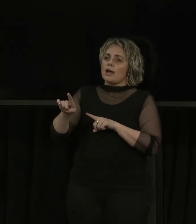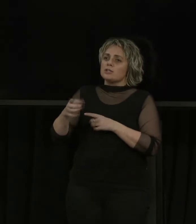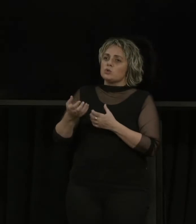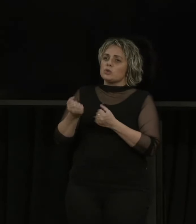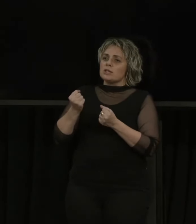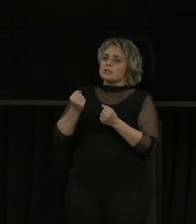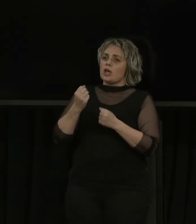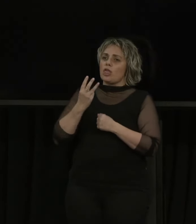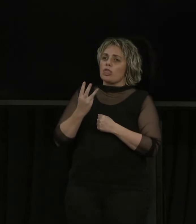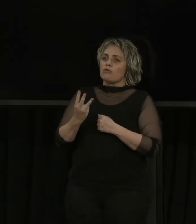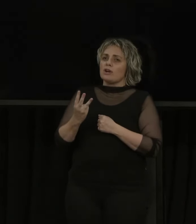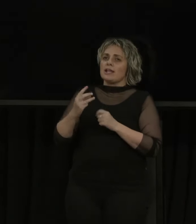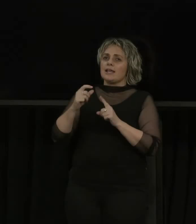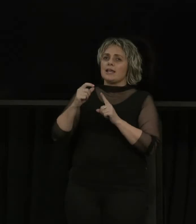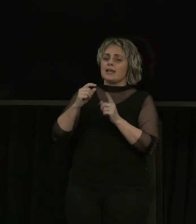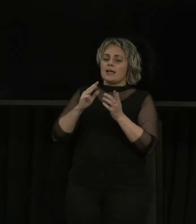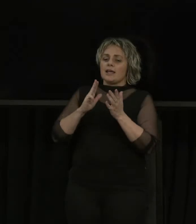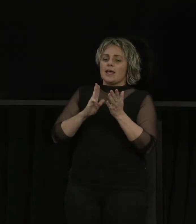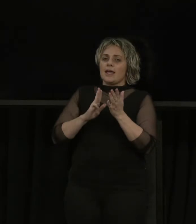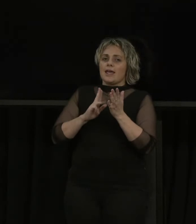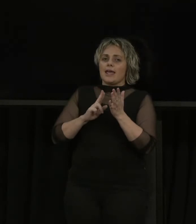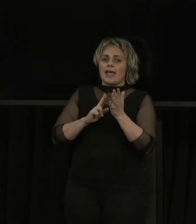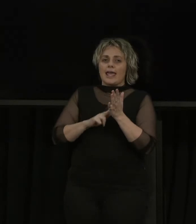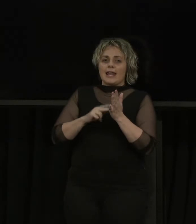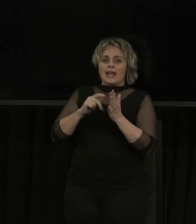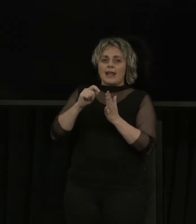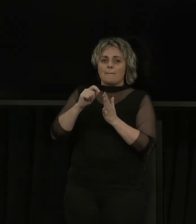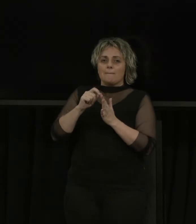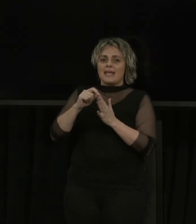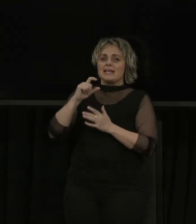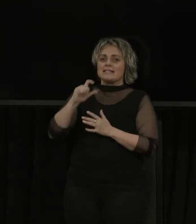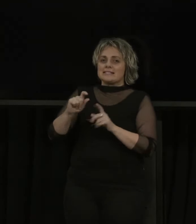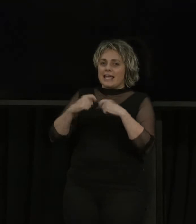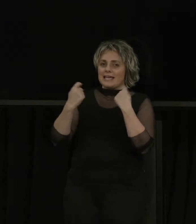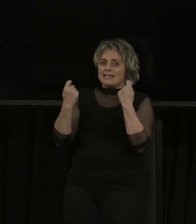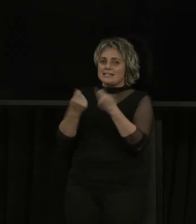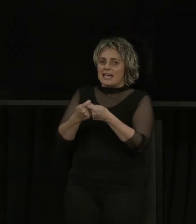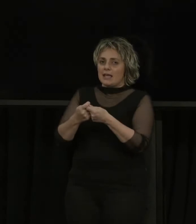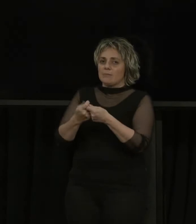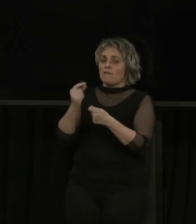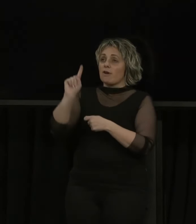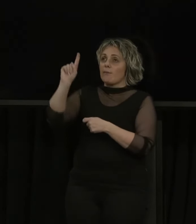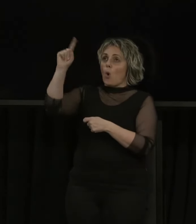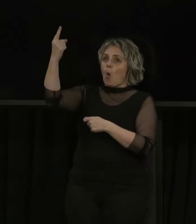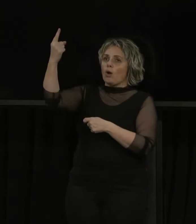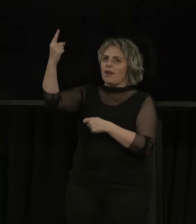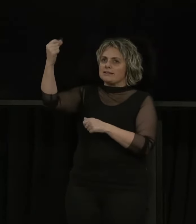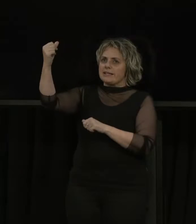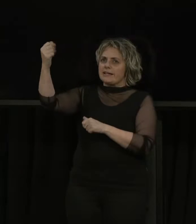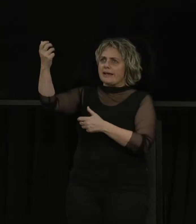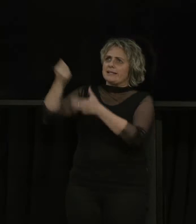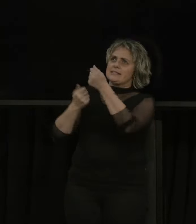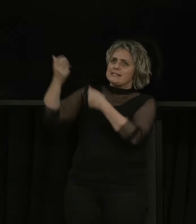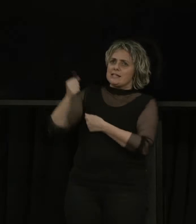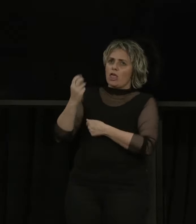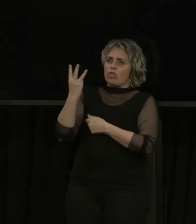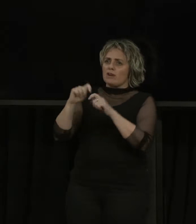back to the government to